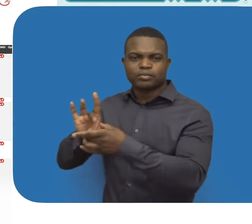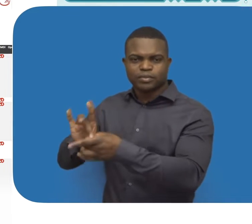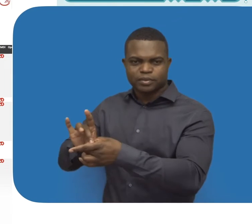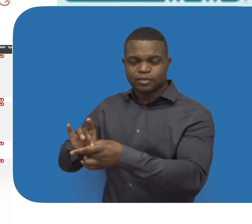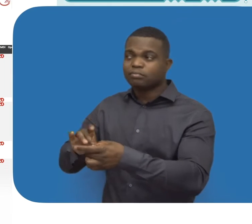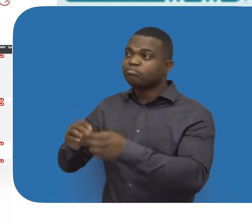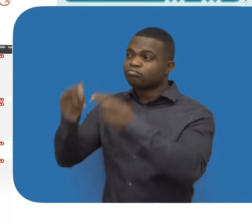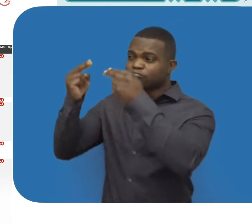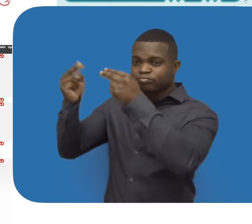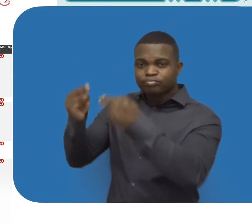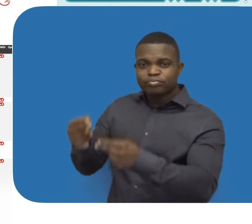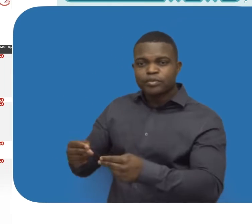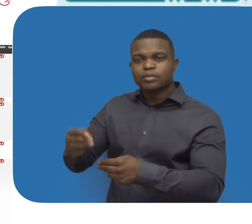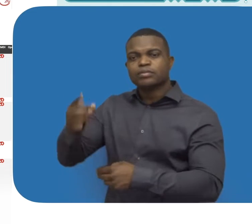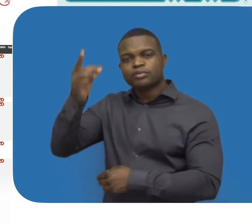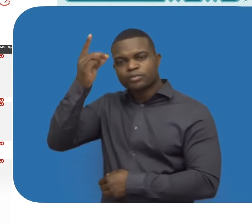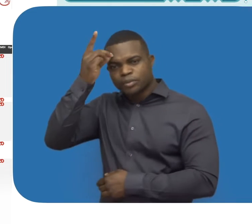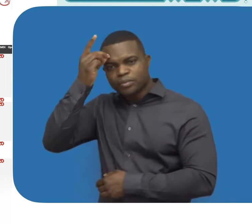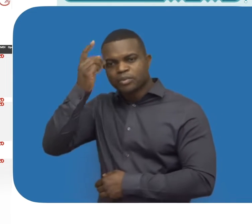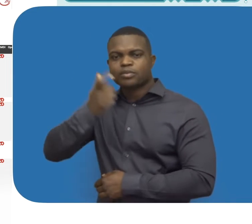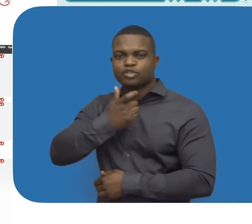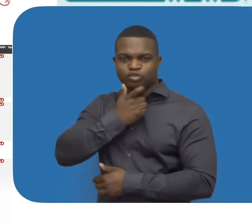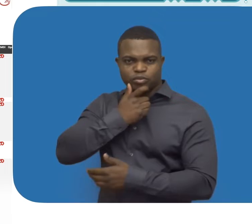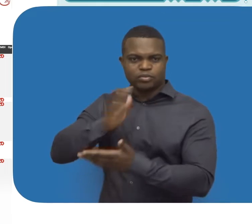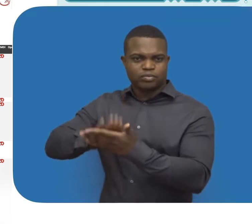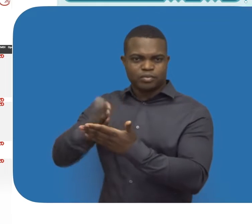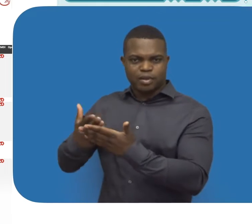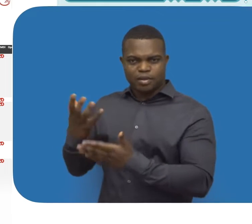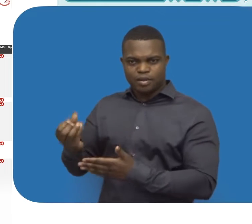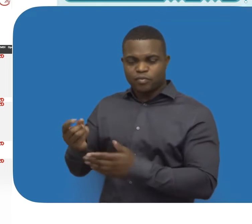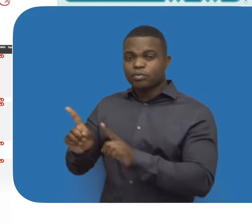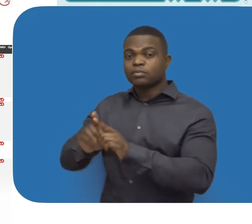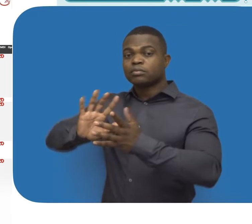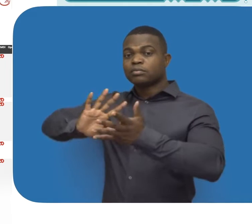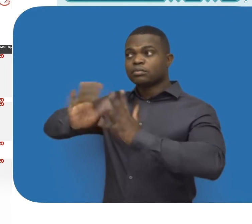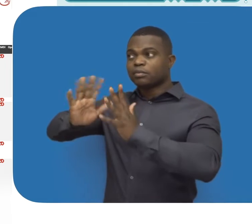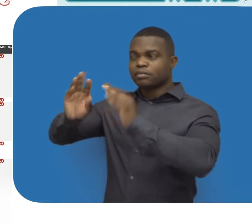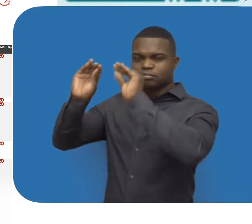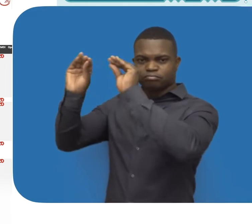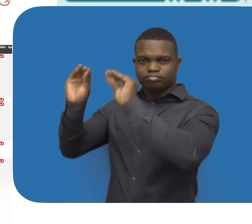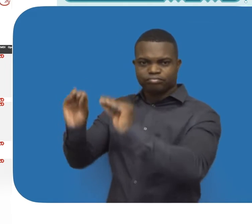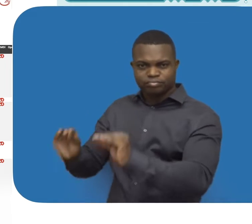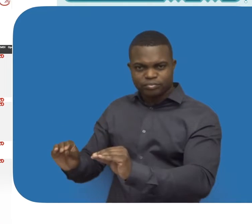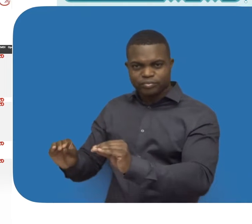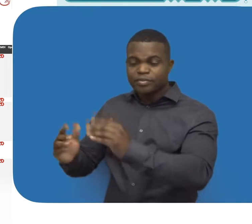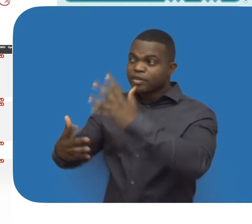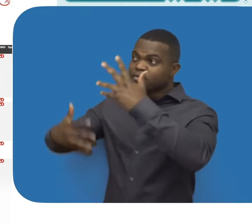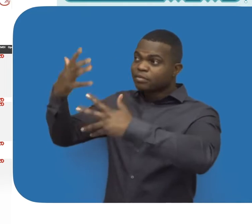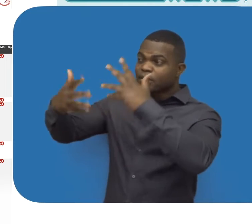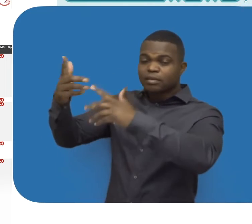with full sign annotations and translations in German and English. All data is available to download,